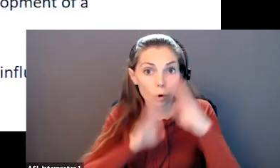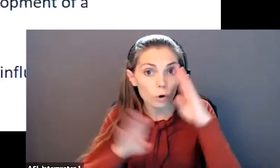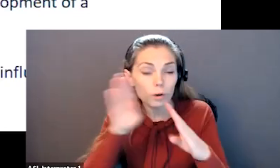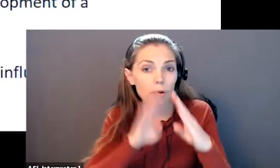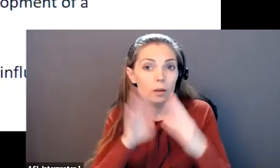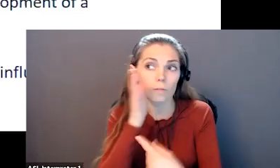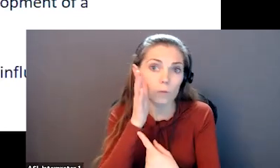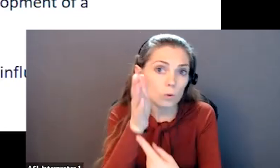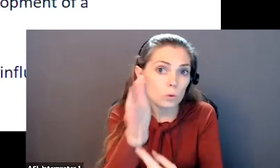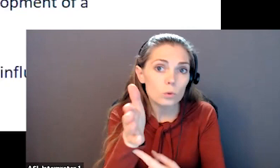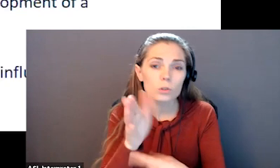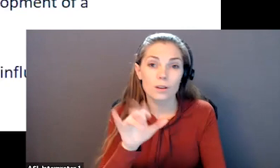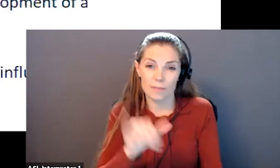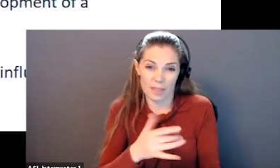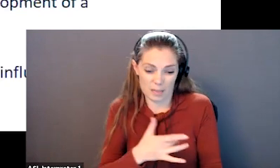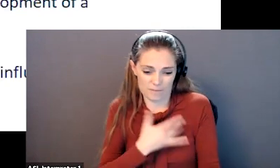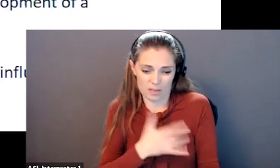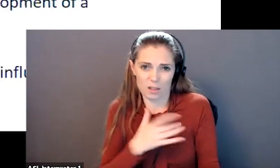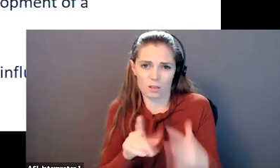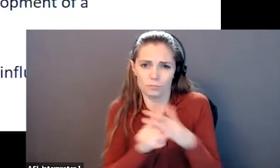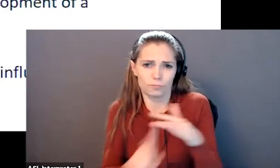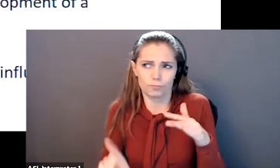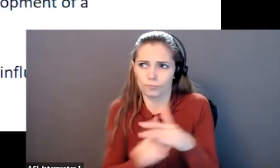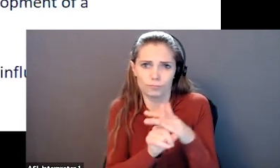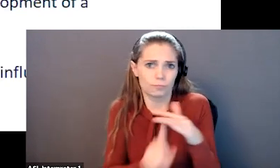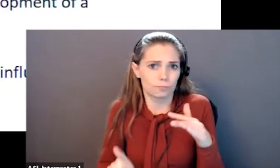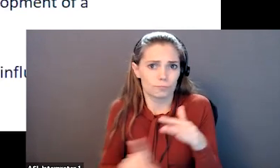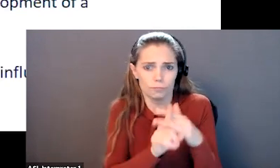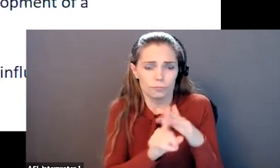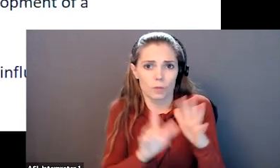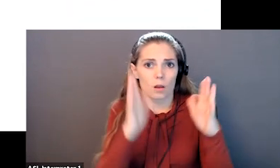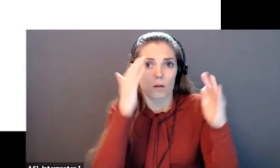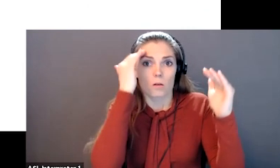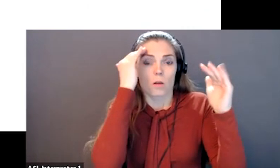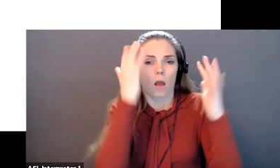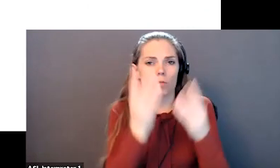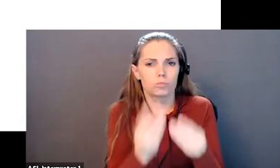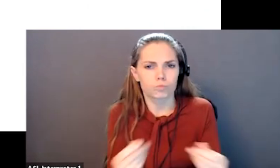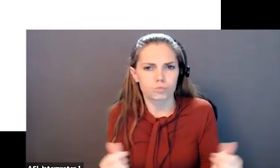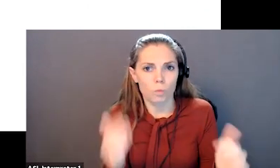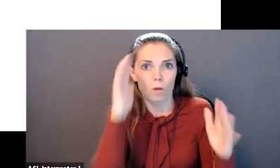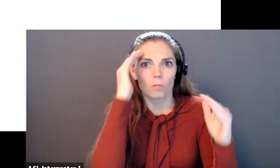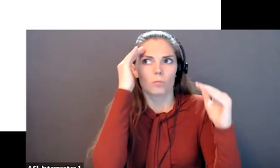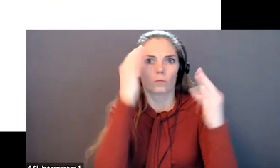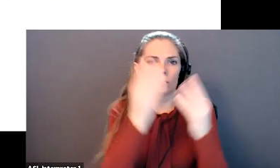daily basis within a day or over a longer period of time. Briefly I'd like to share